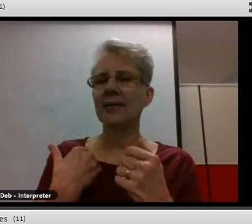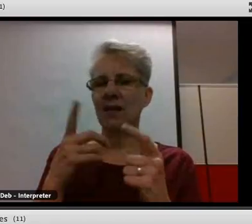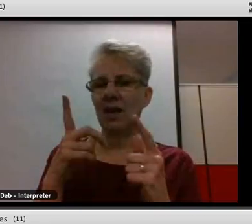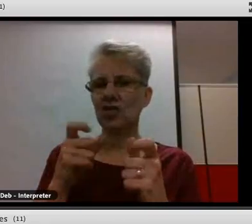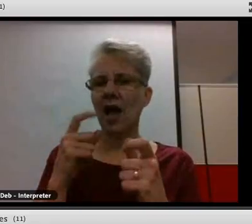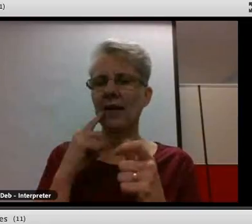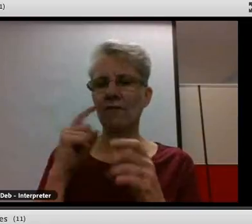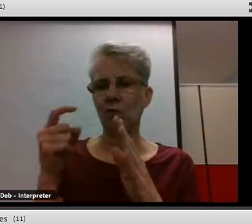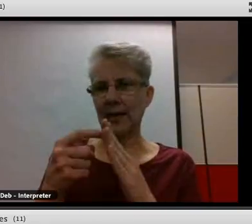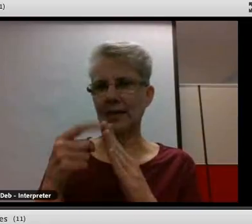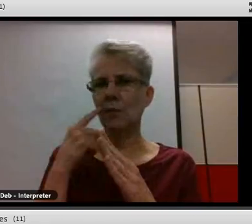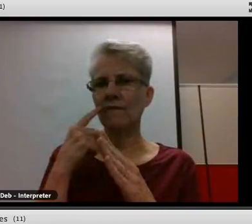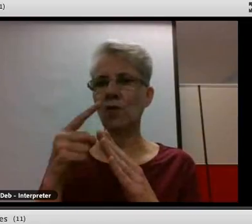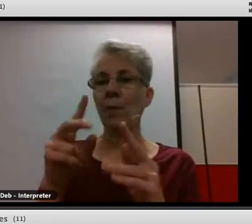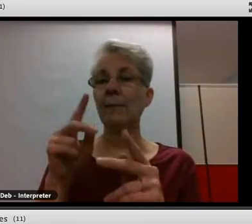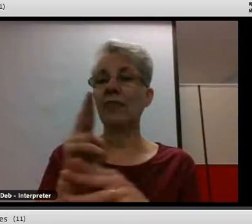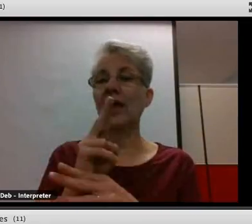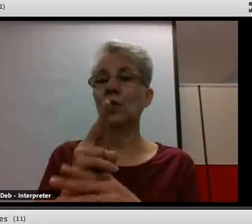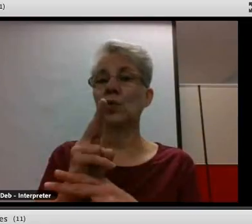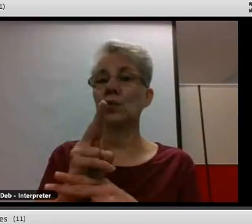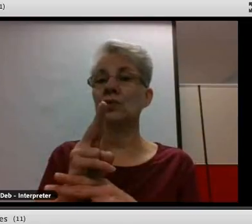to extend it from timing out.